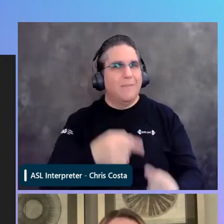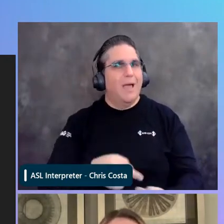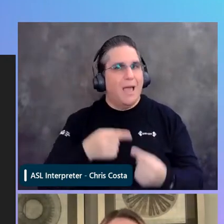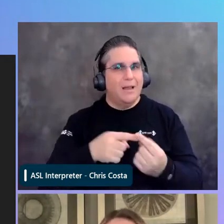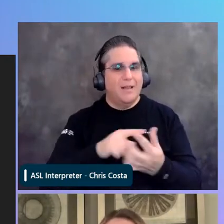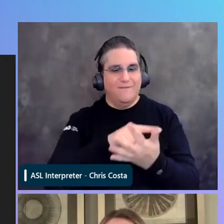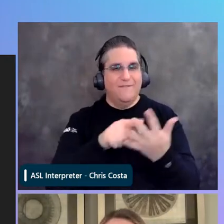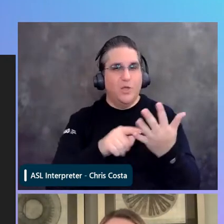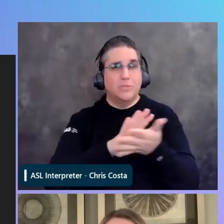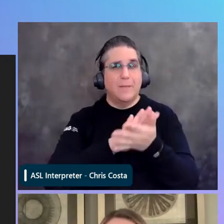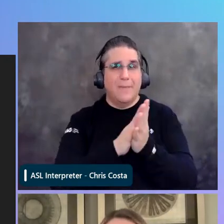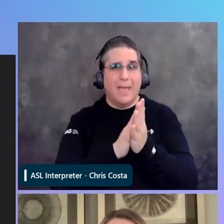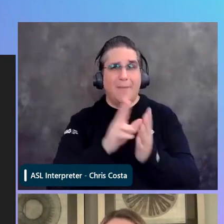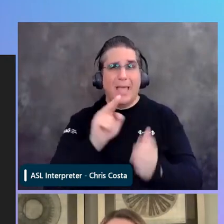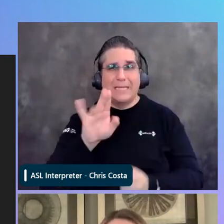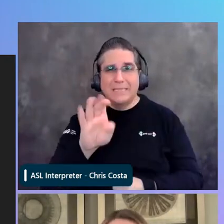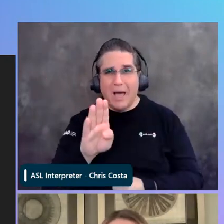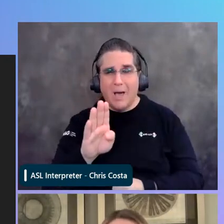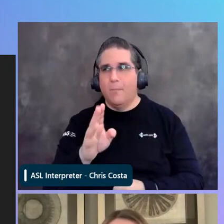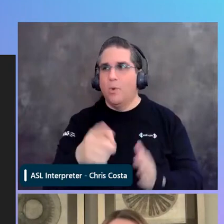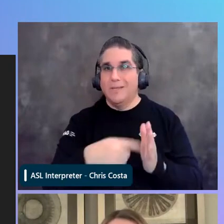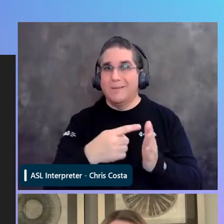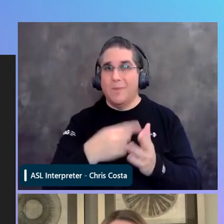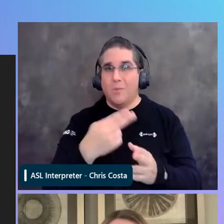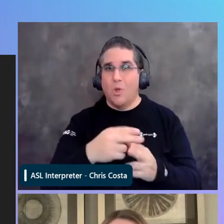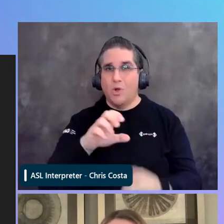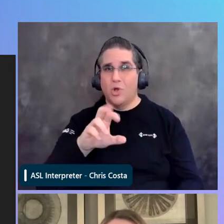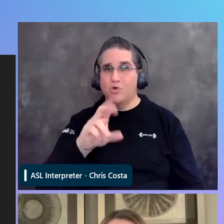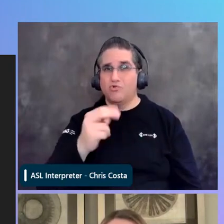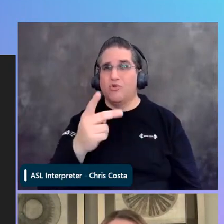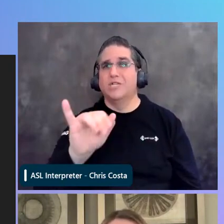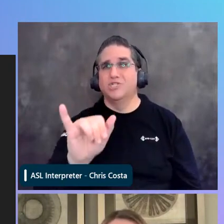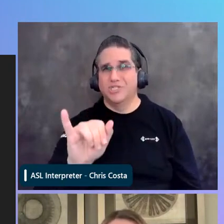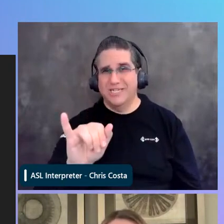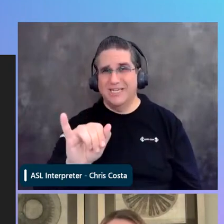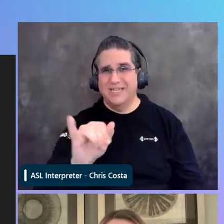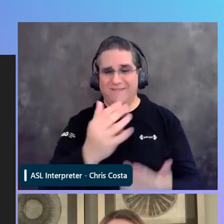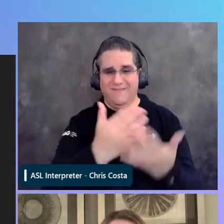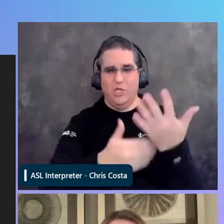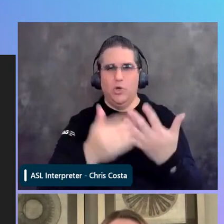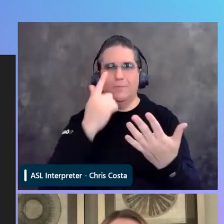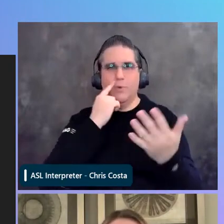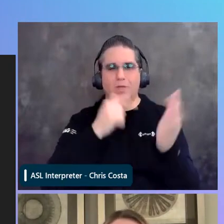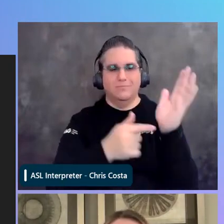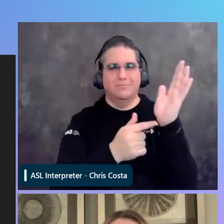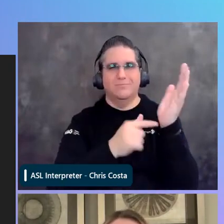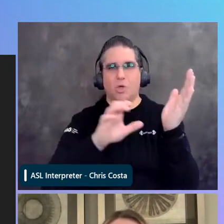crunchy fingers is what I call it for carpal tunnel. Tunnel syndrome that I have. Um, I'm